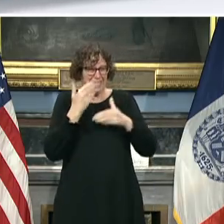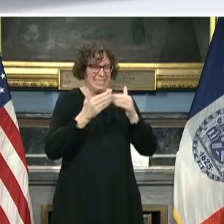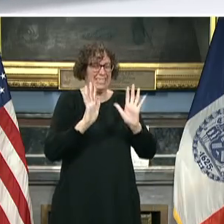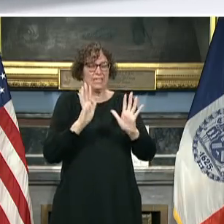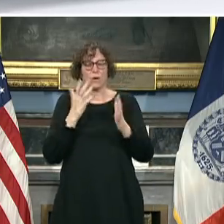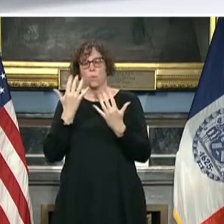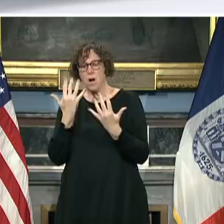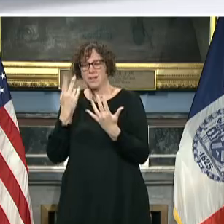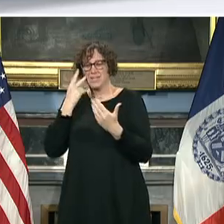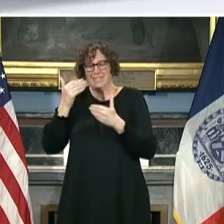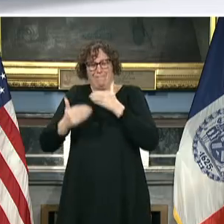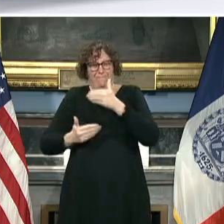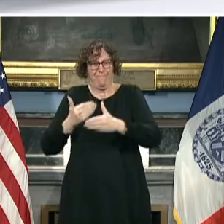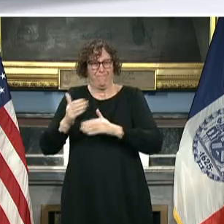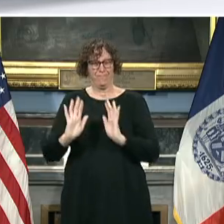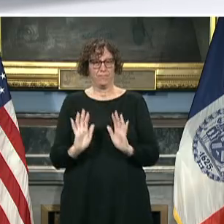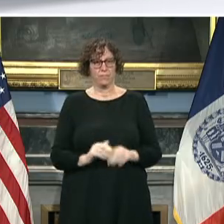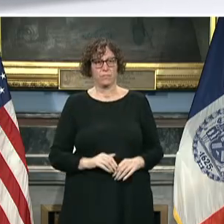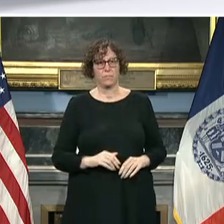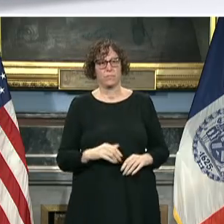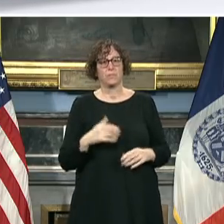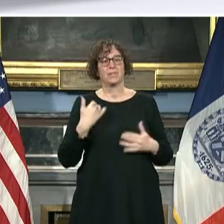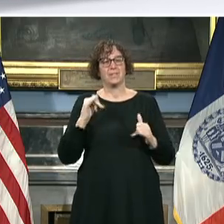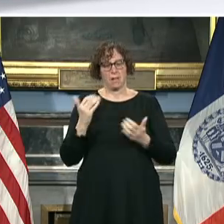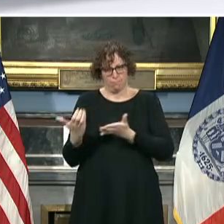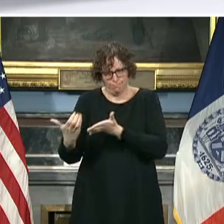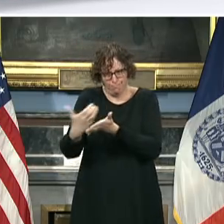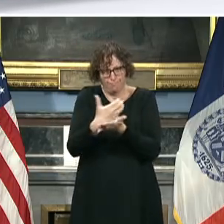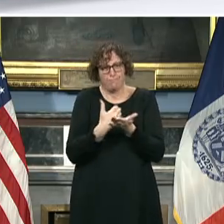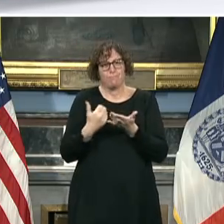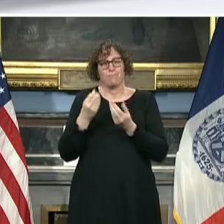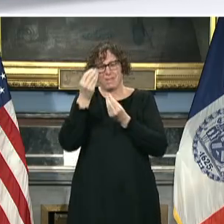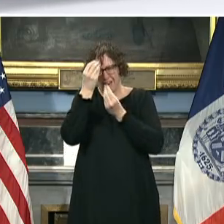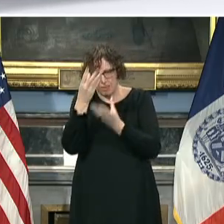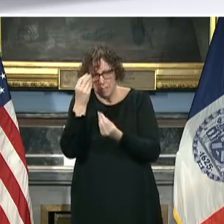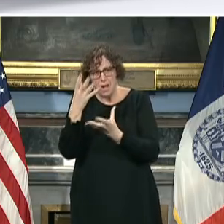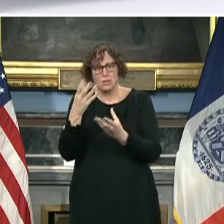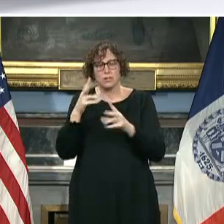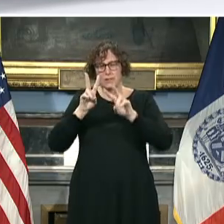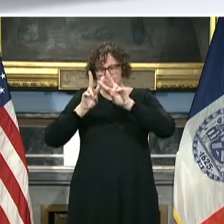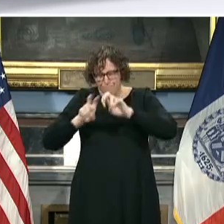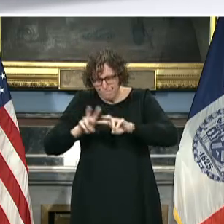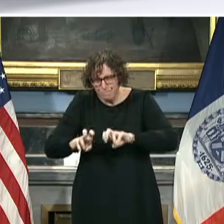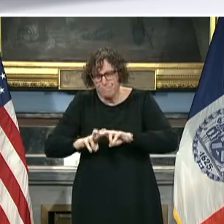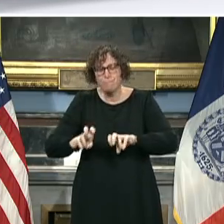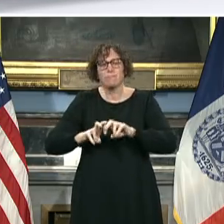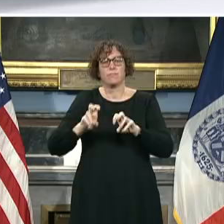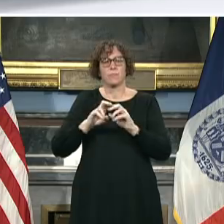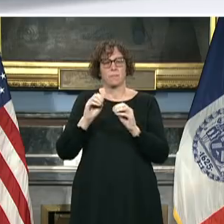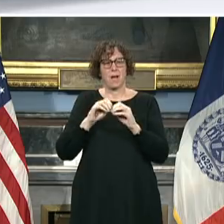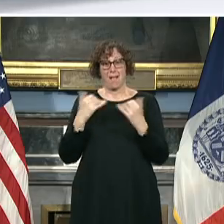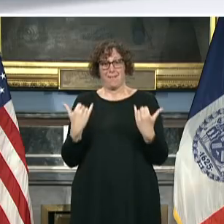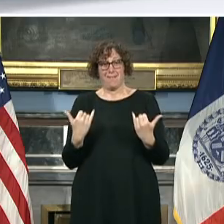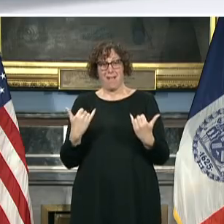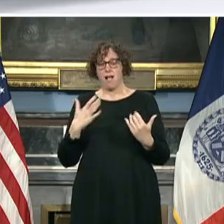STILL TOO EARLY TO TELL. I THINK WE ARE SLLTI OOLKING AT THE DATA, BUT